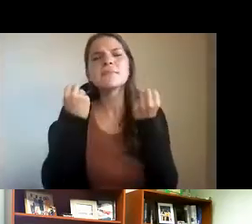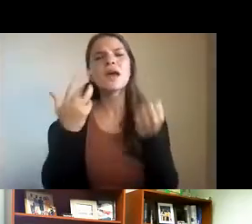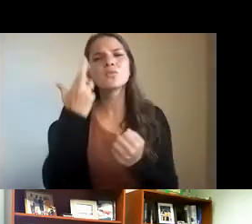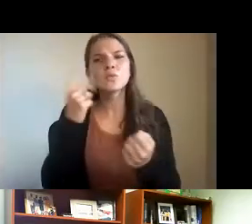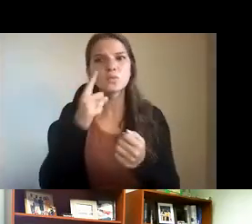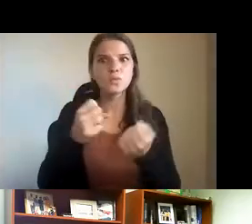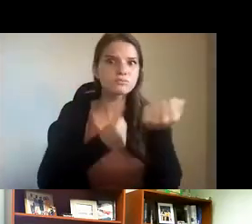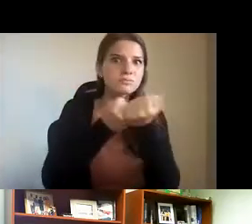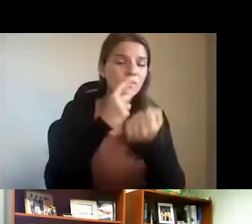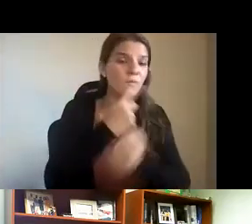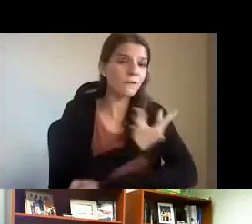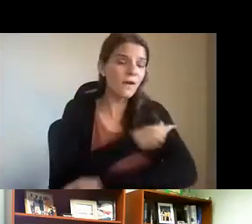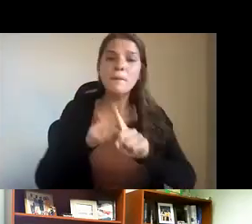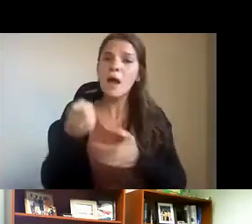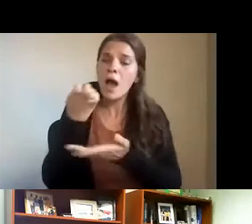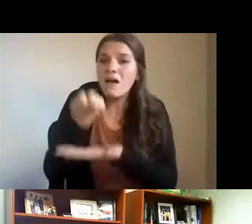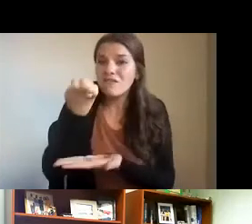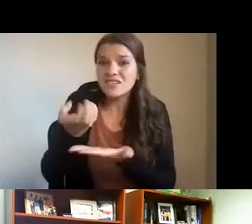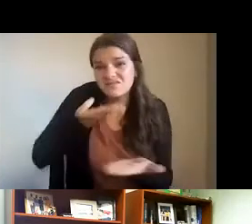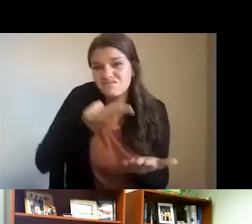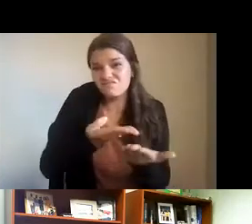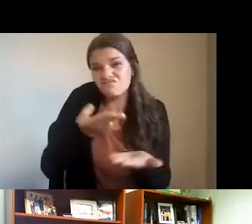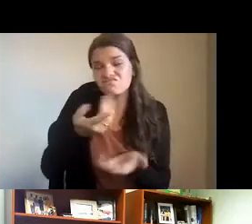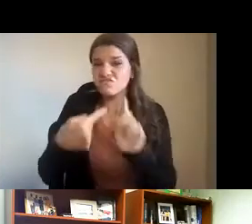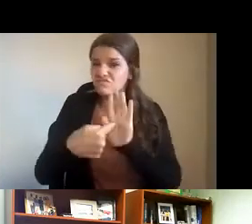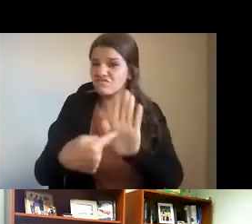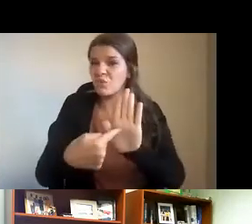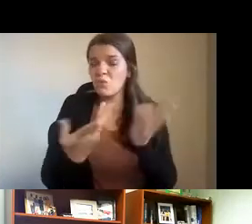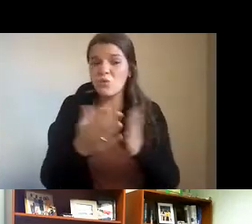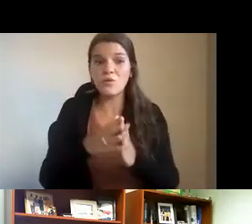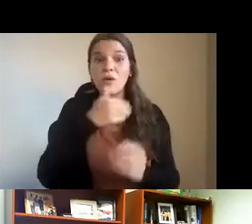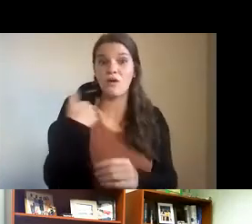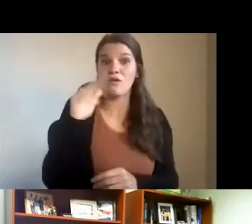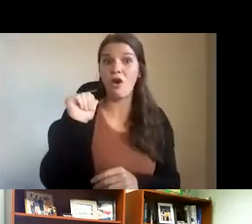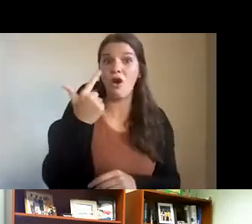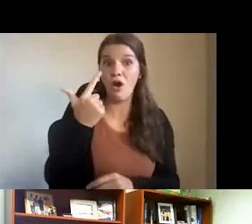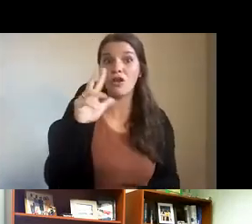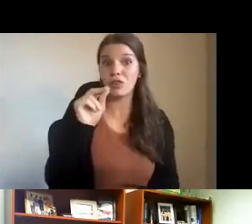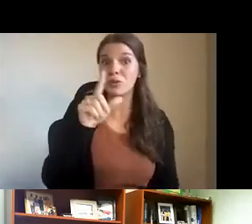doesn't lie. As of August 30th 2021, more than 173 million people in the United